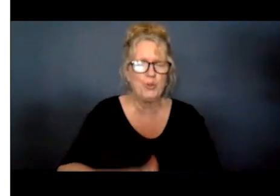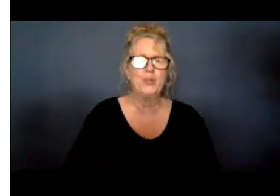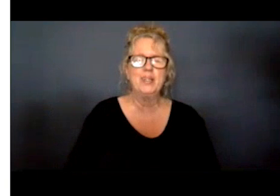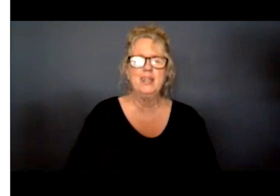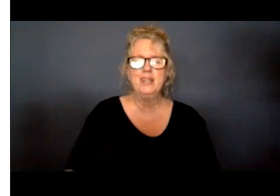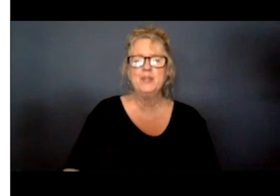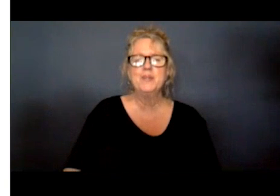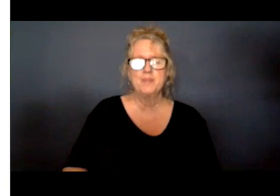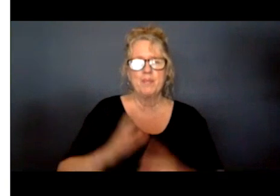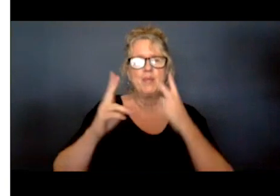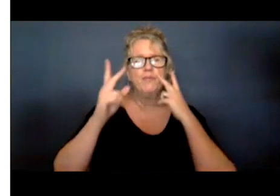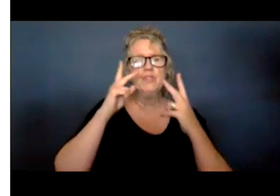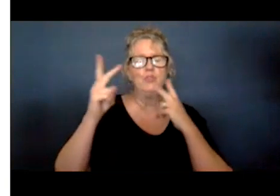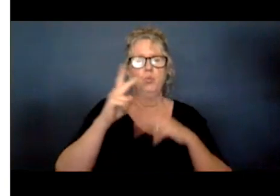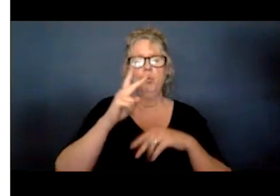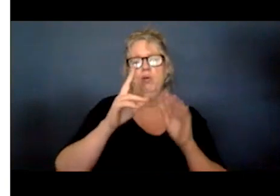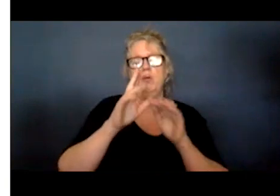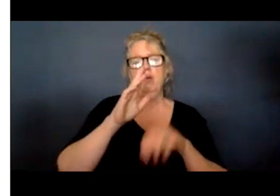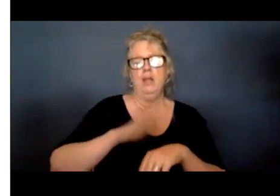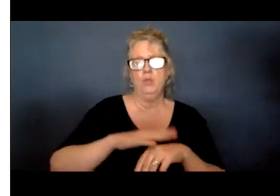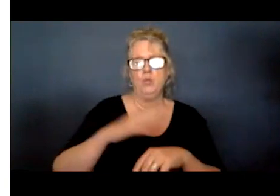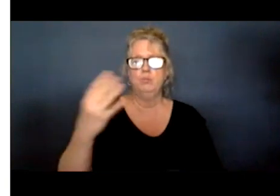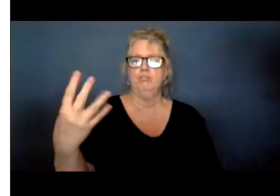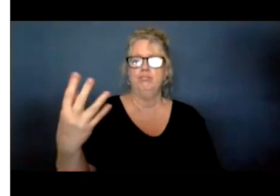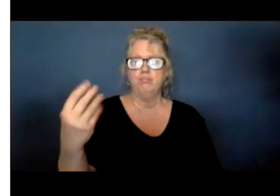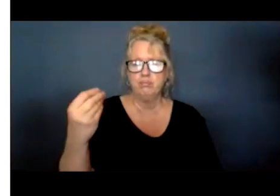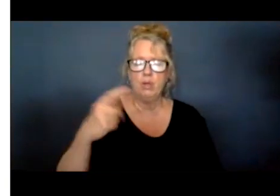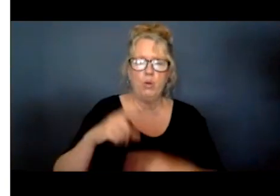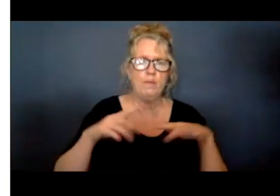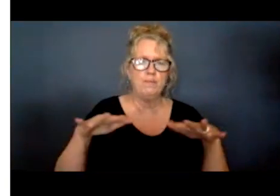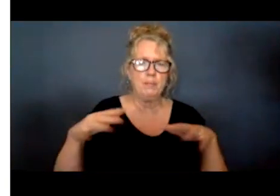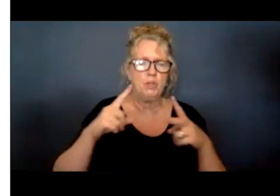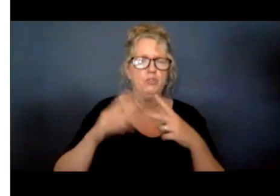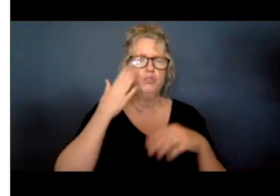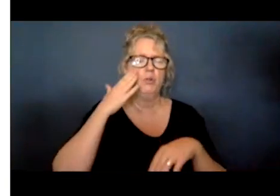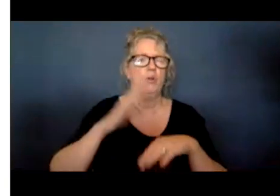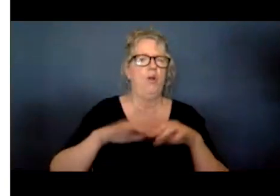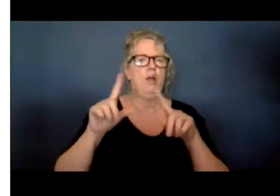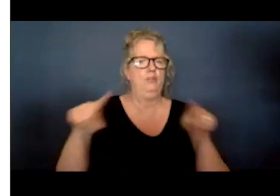Visual alert systems use flashing lights, vibration, or on-screen notifications along